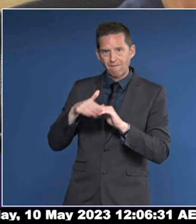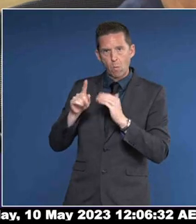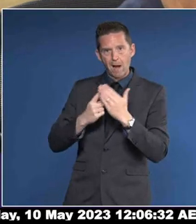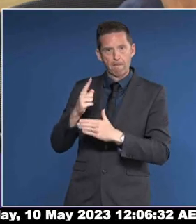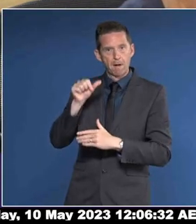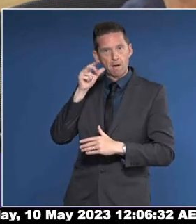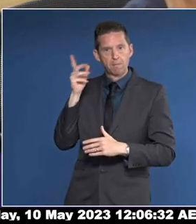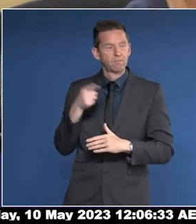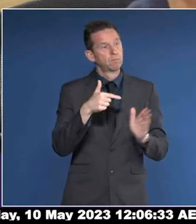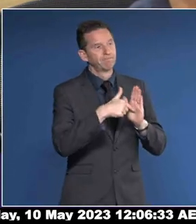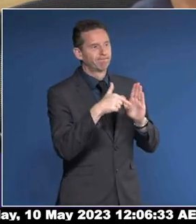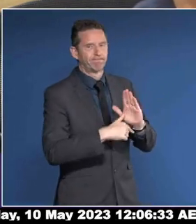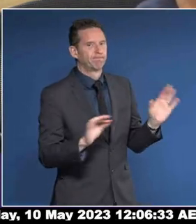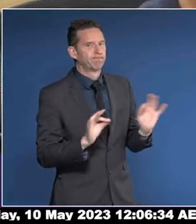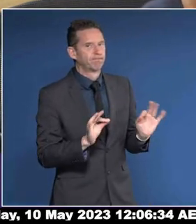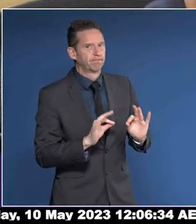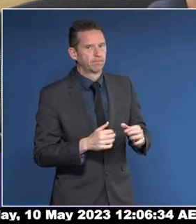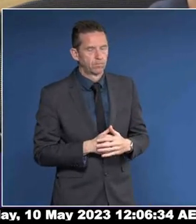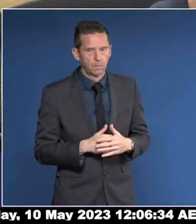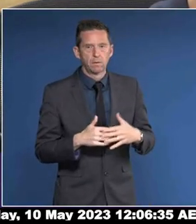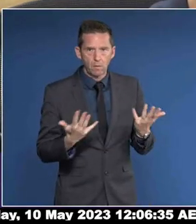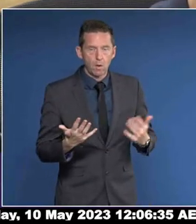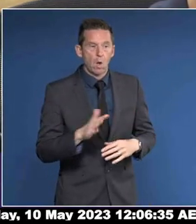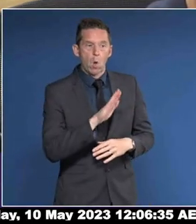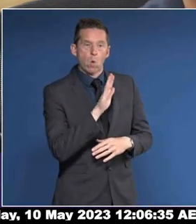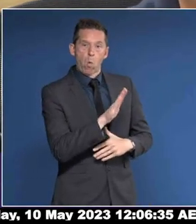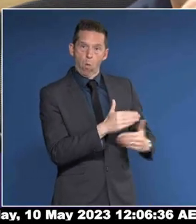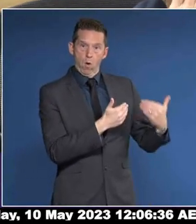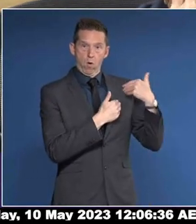And to the extent that you hold the position that, as far as you're